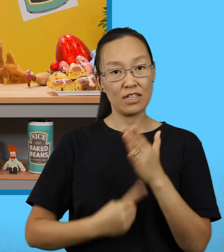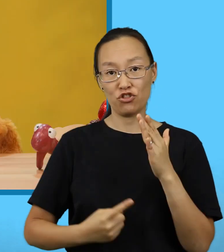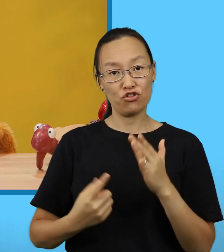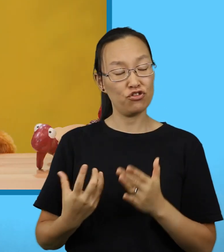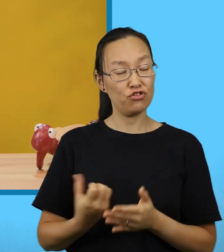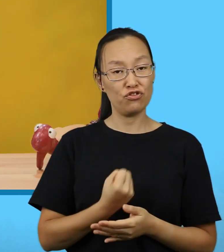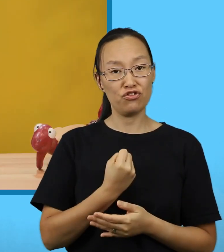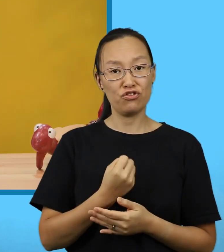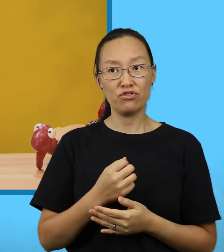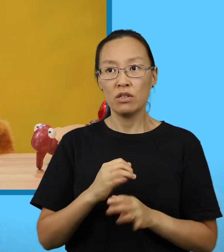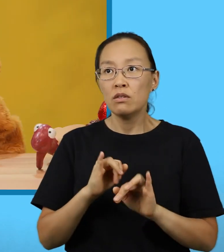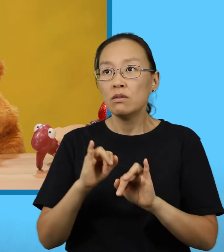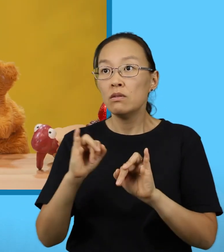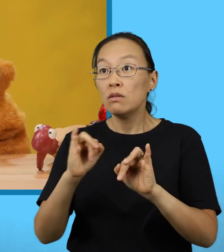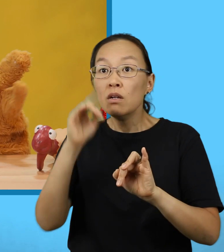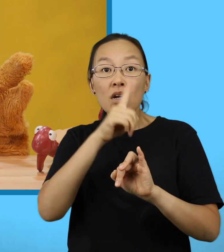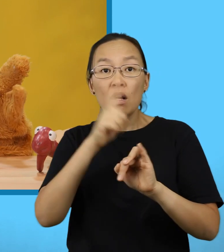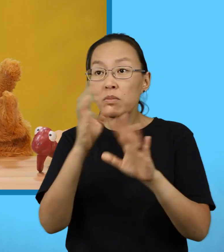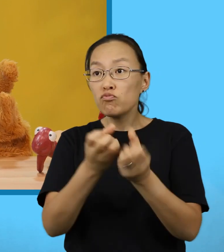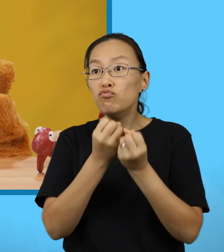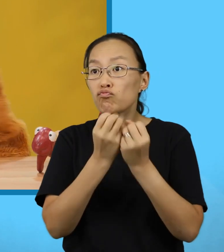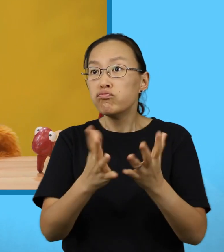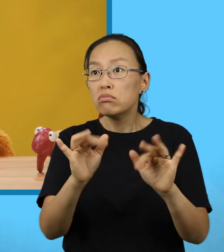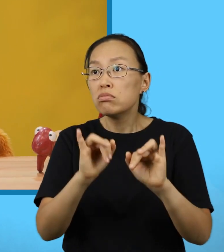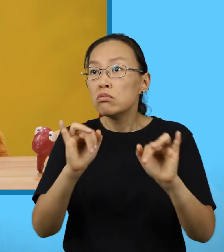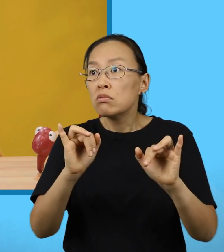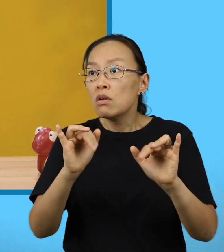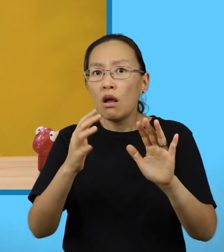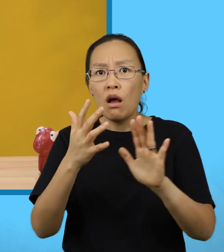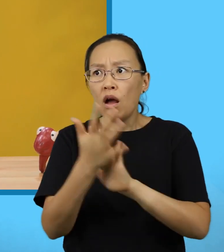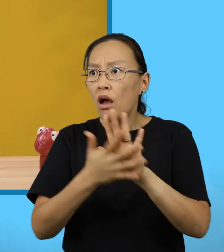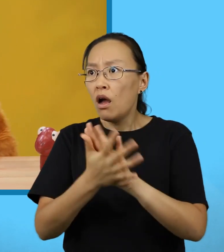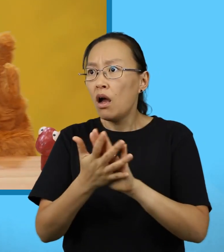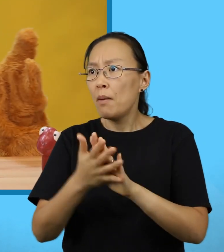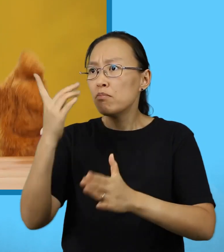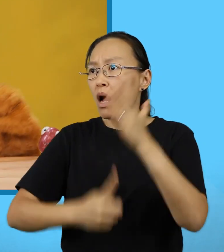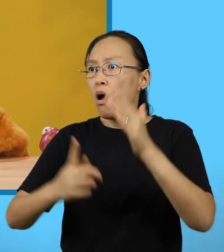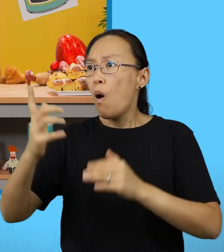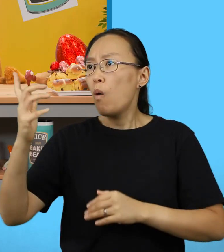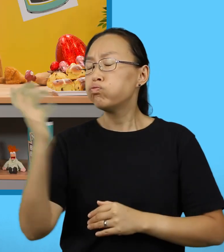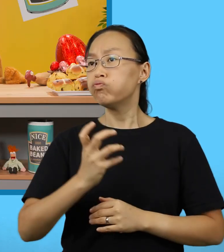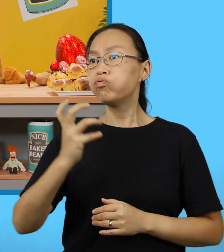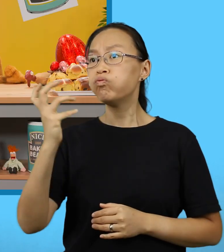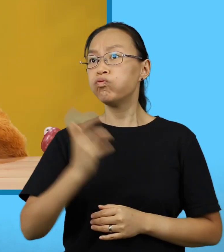But yikes, if people have done that much damage, the price would be huge! Exactly.